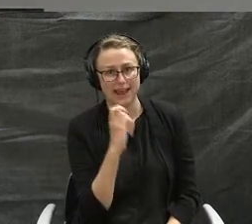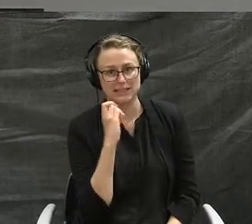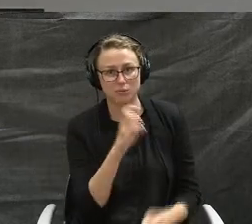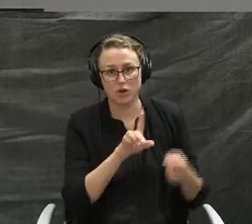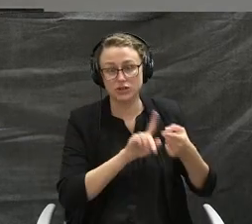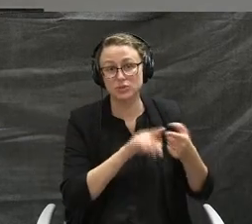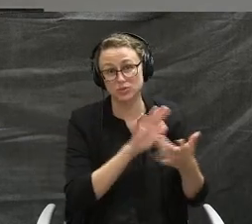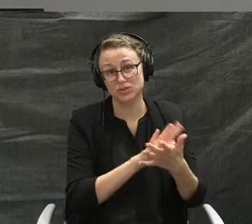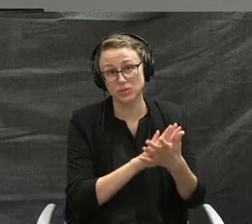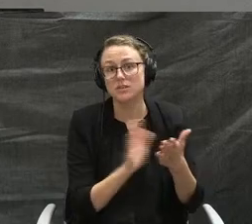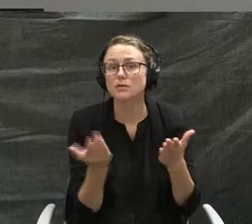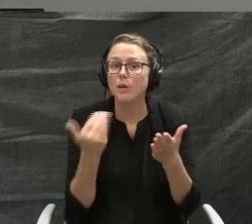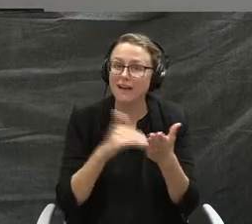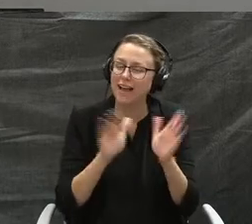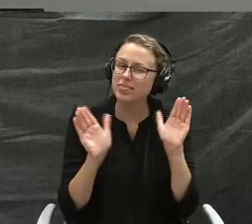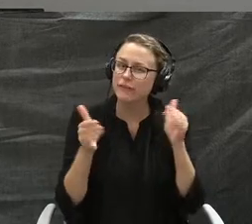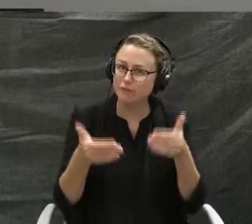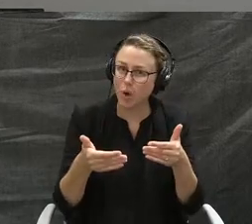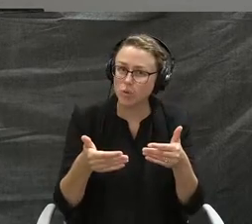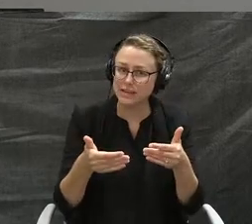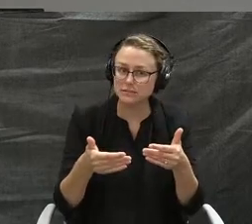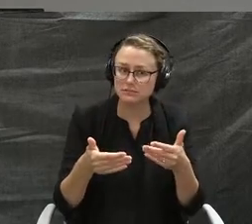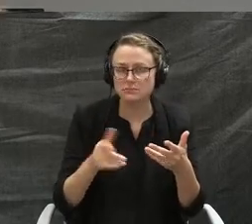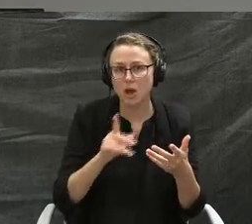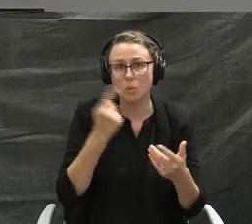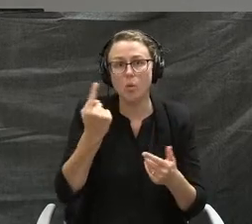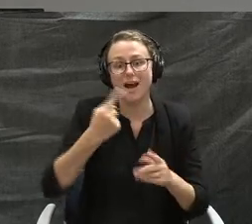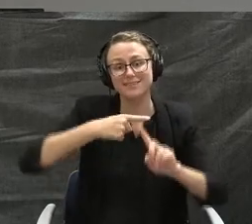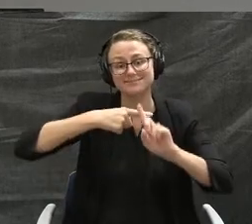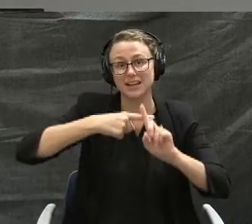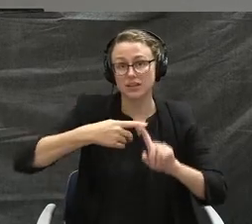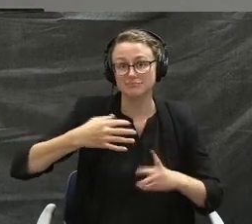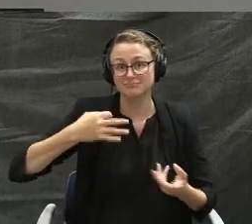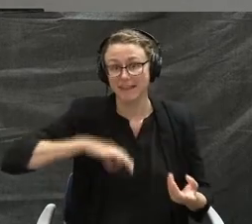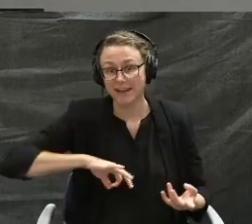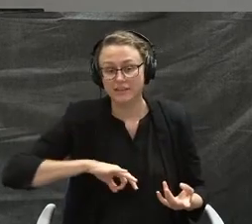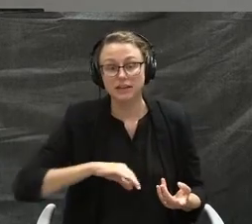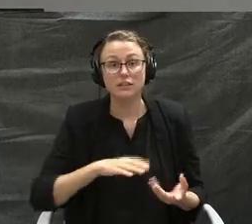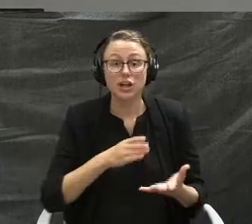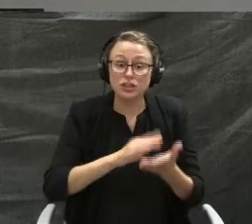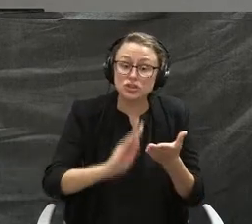The strength of it is you get the students with the greatest need. The very youngest